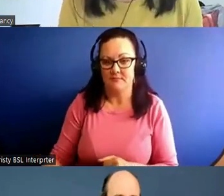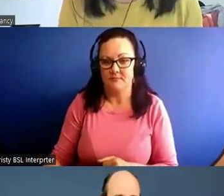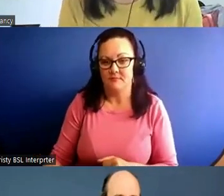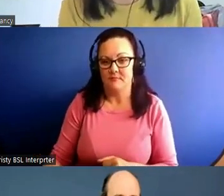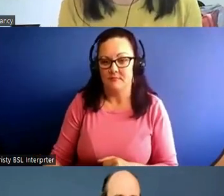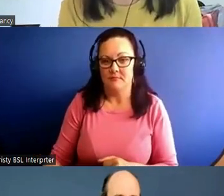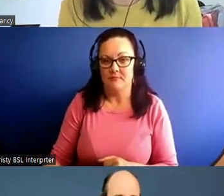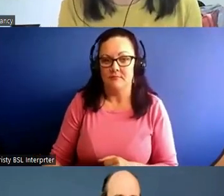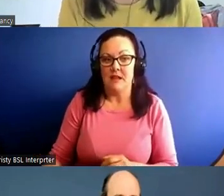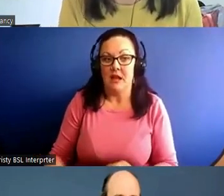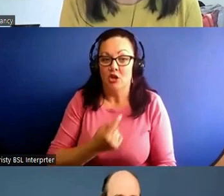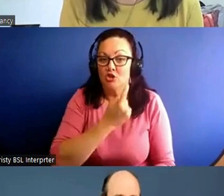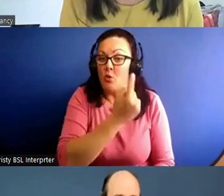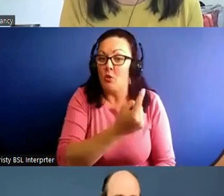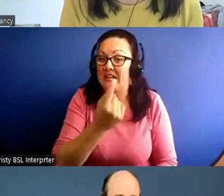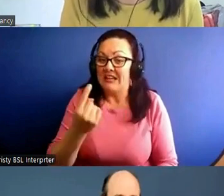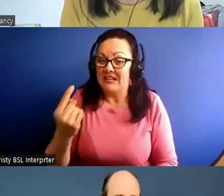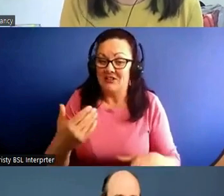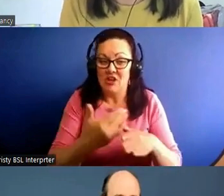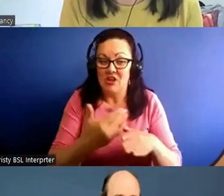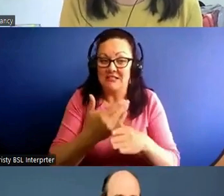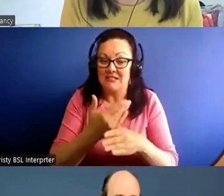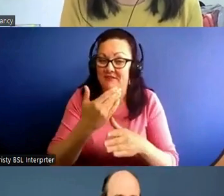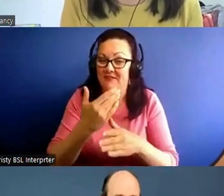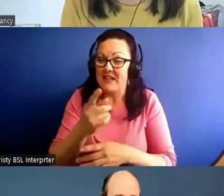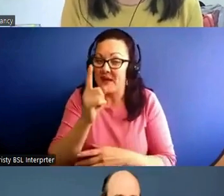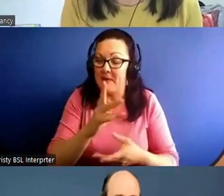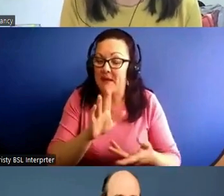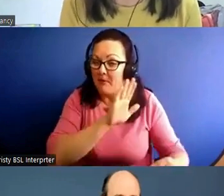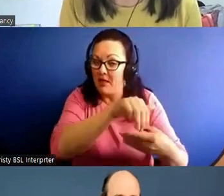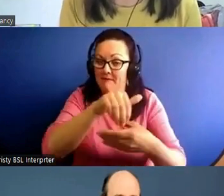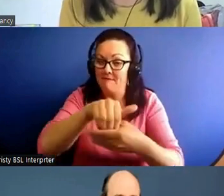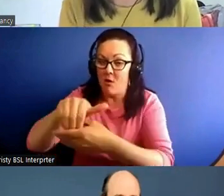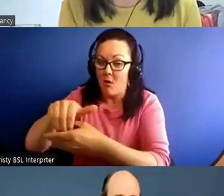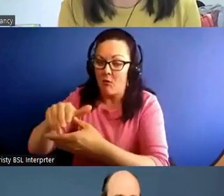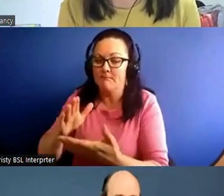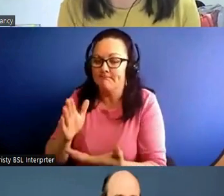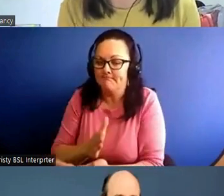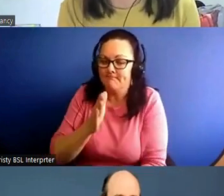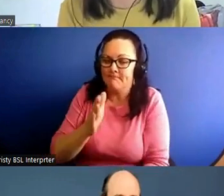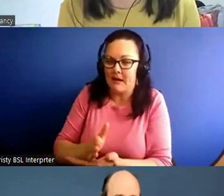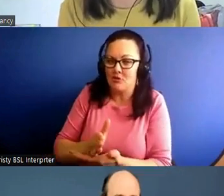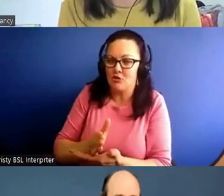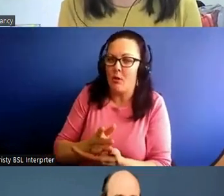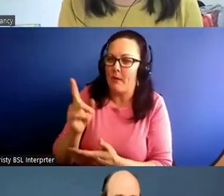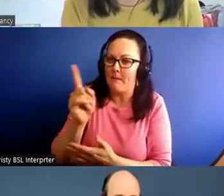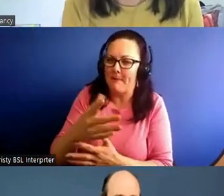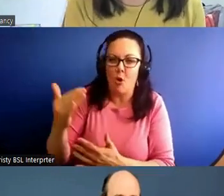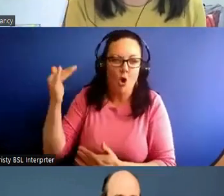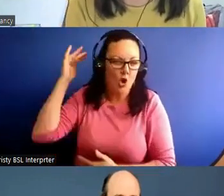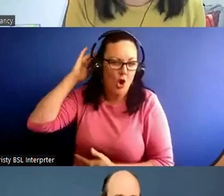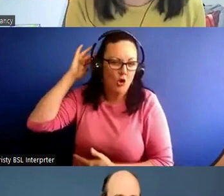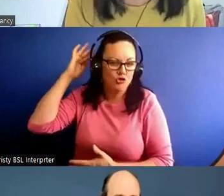activity people participate in we make sure that people are consciously involved, meaning they are interested